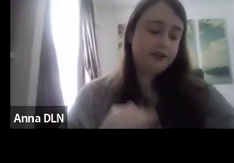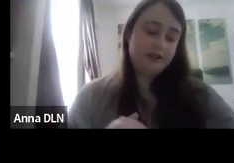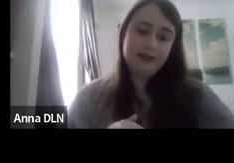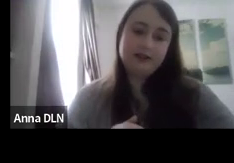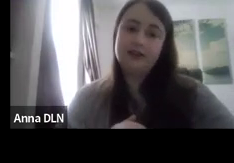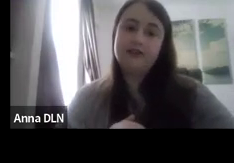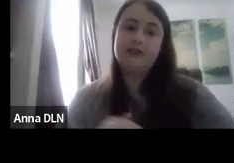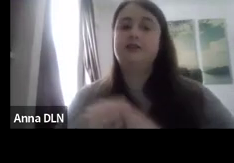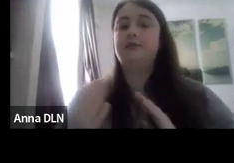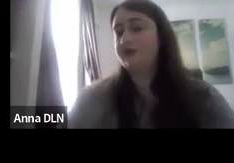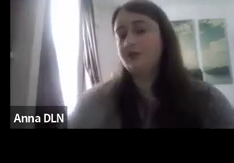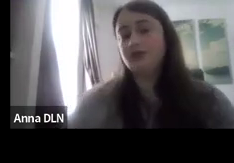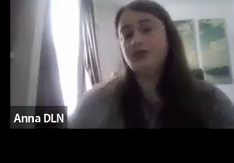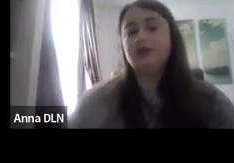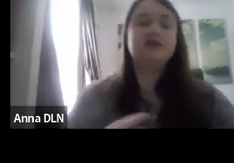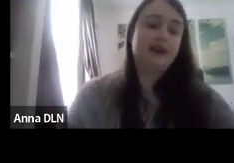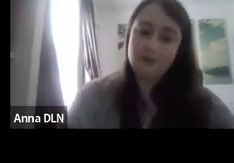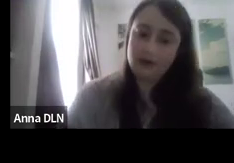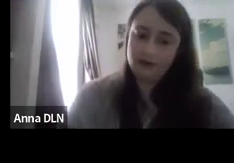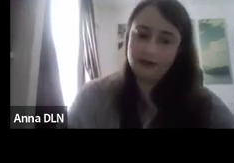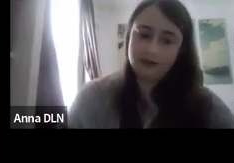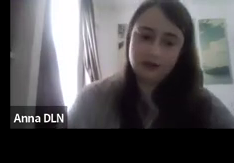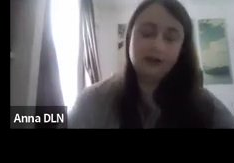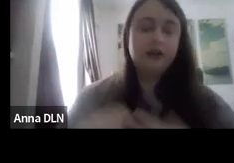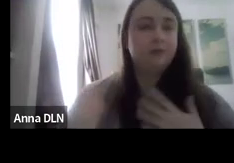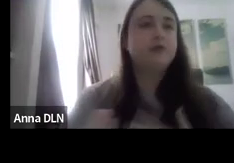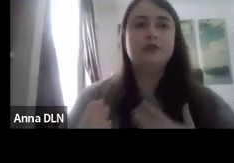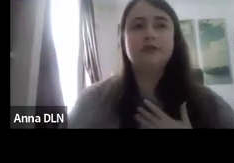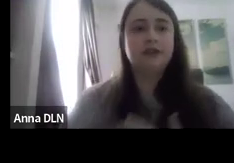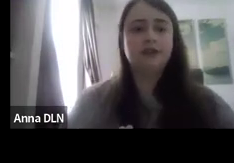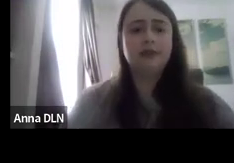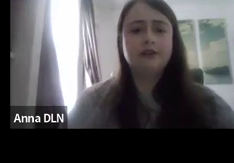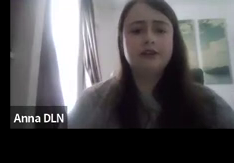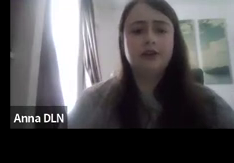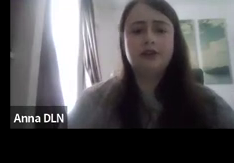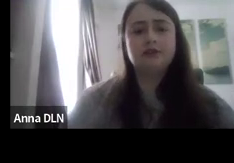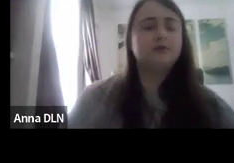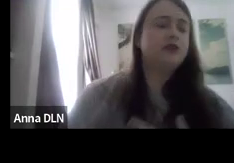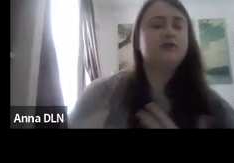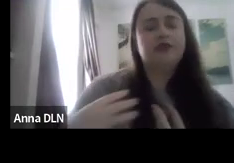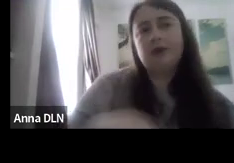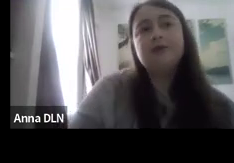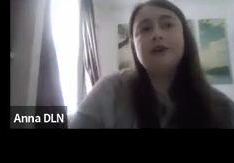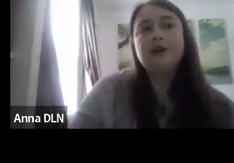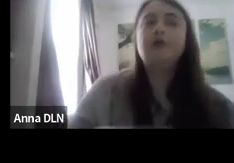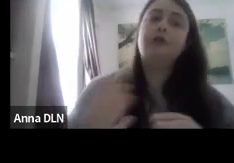disability services, pastoral tutors, academic advisors. But also consider the complaints service, because for their website or an